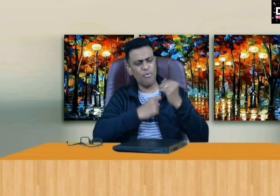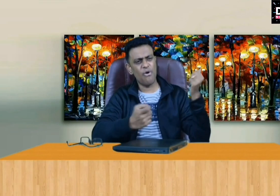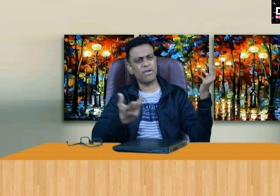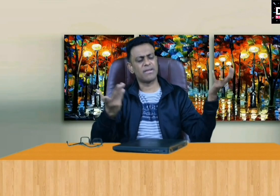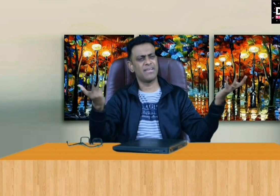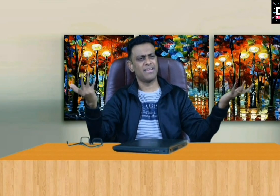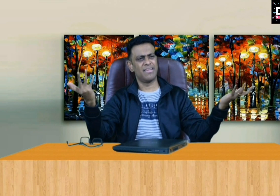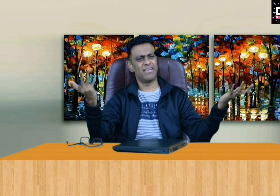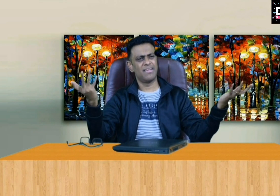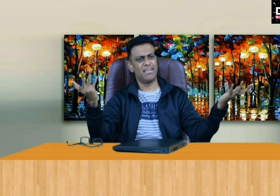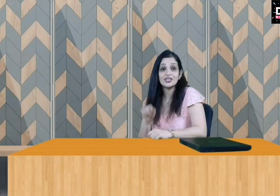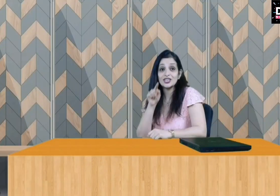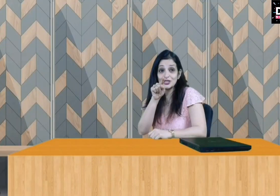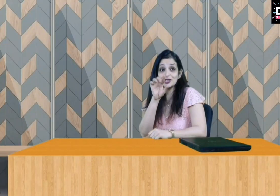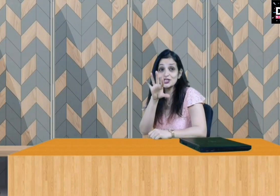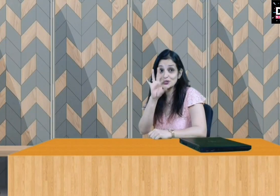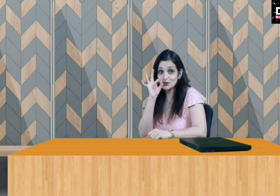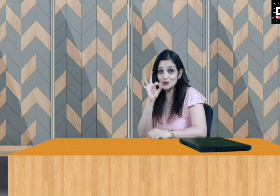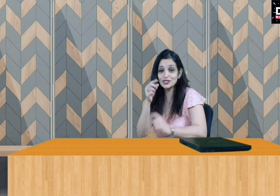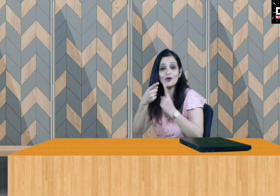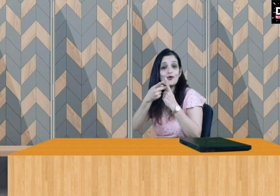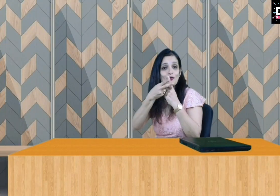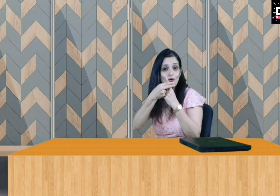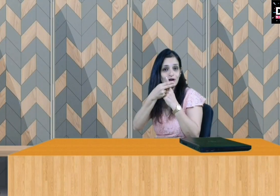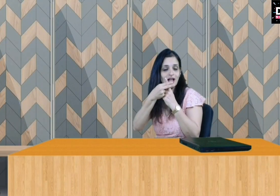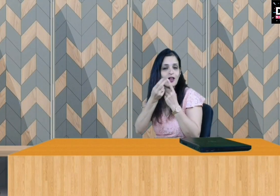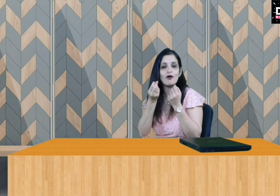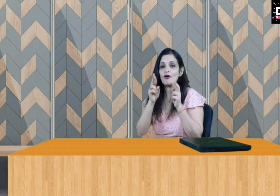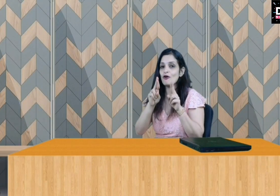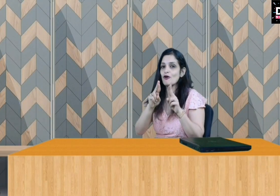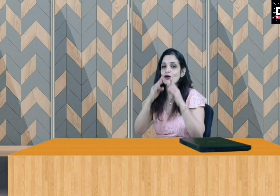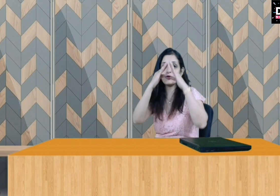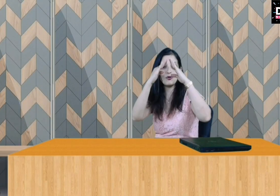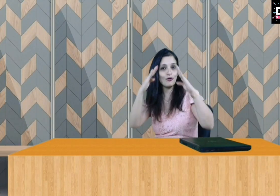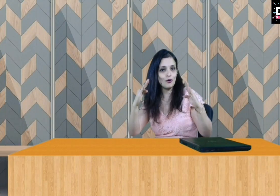What? Do you choose "Hotel" or "Home?